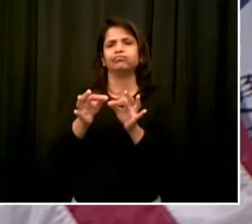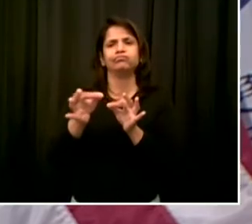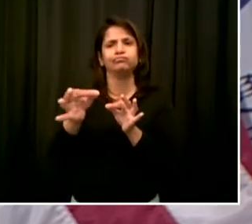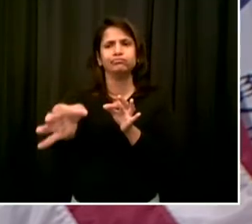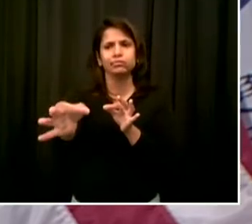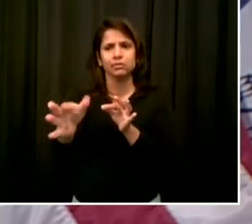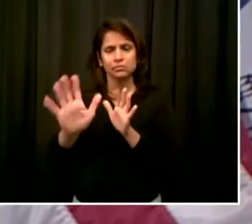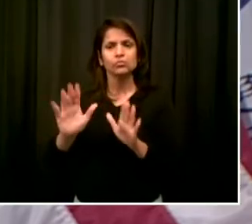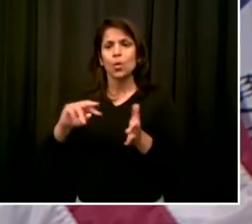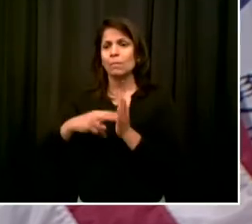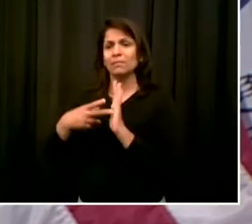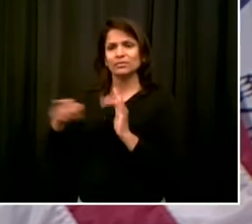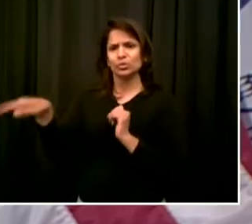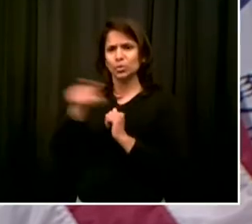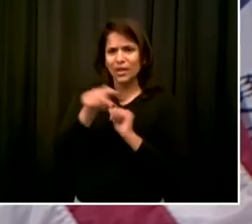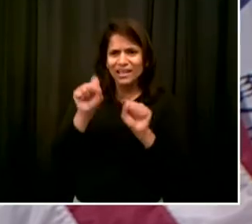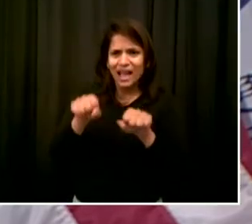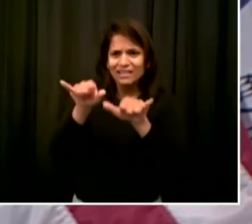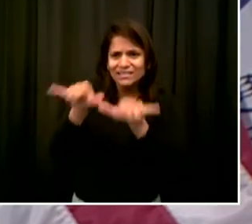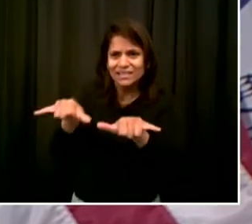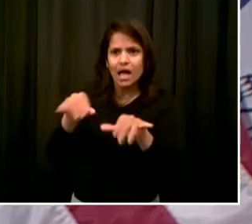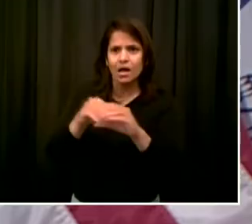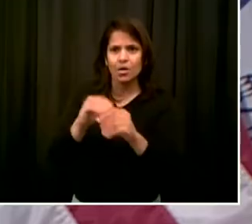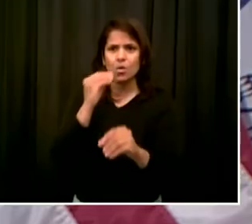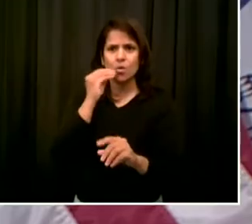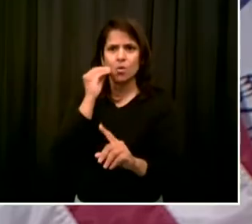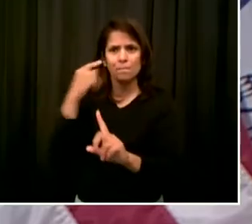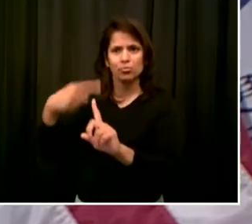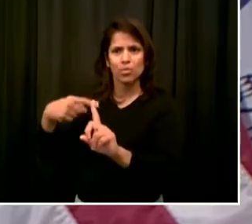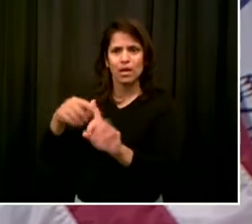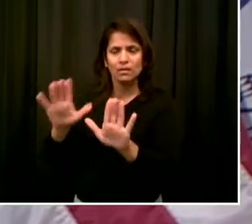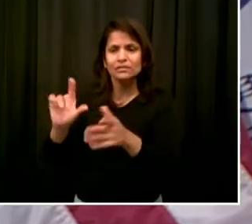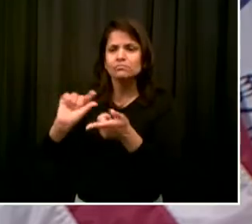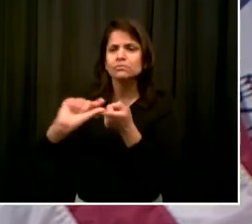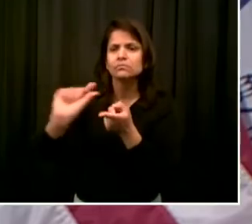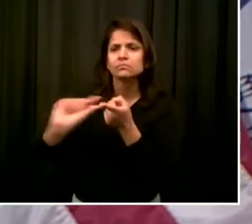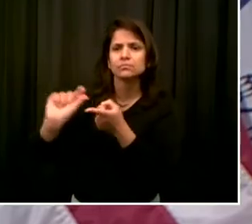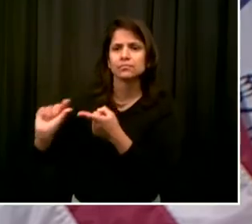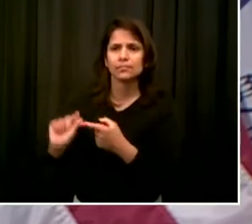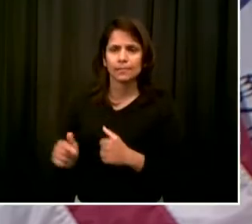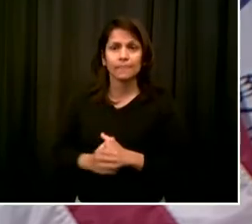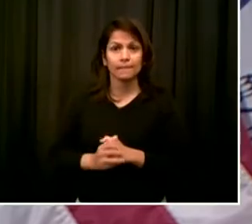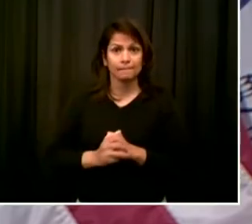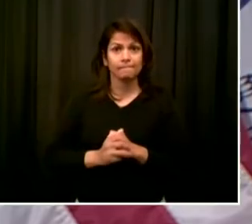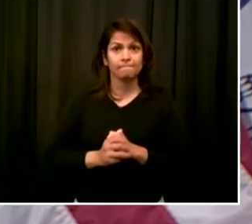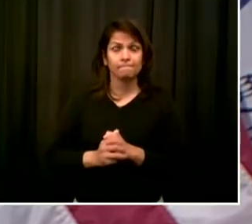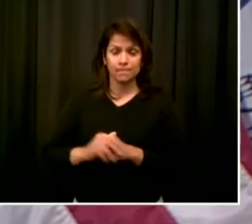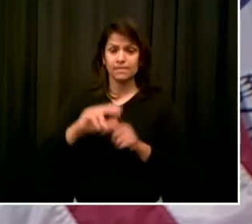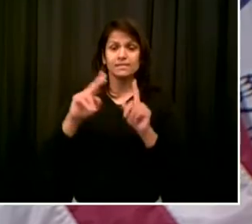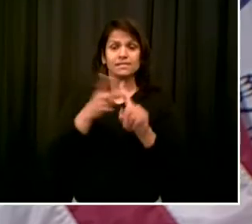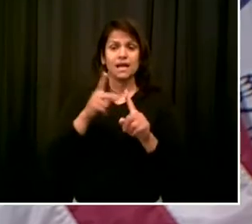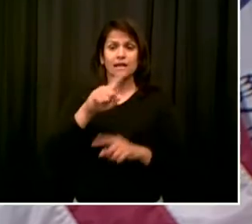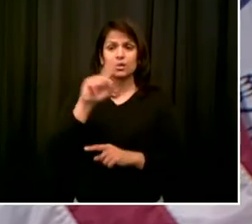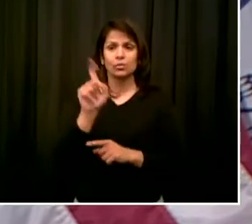MORATORIUM AND GIVE PEOPLE THE RIGHT THAT DOES NOT EXIST RIGHT NOW.